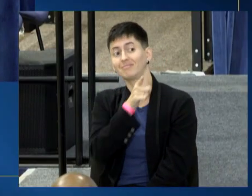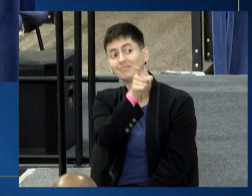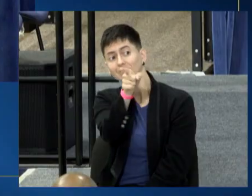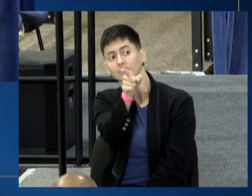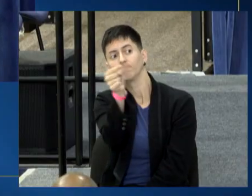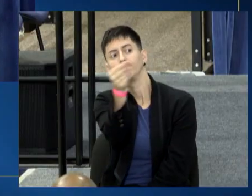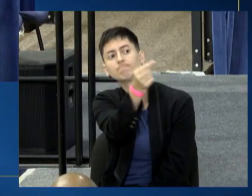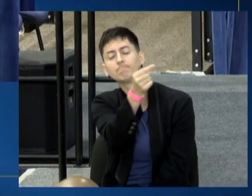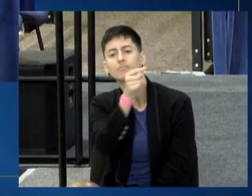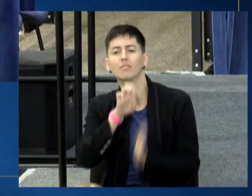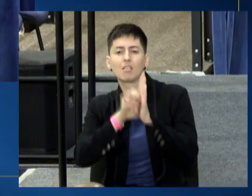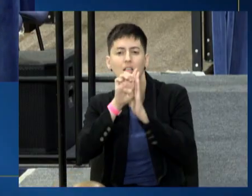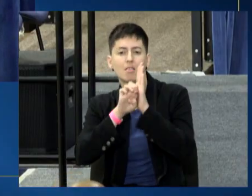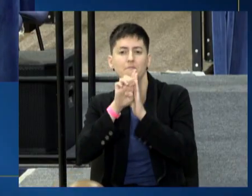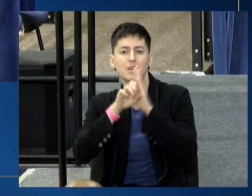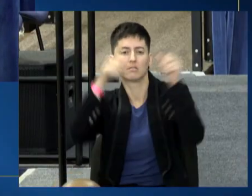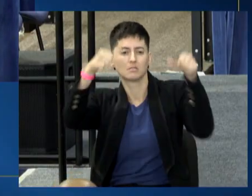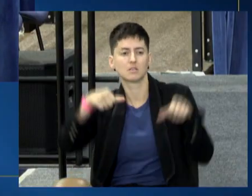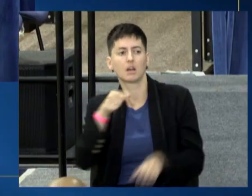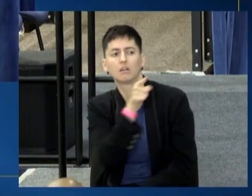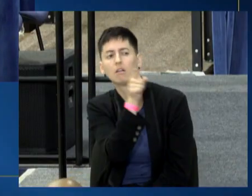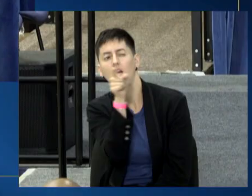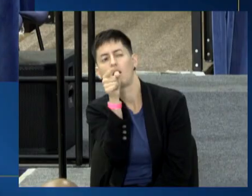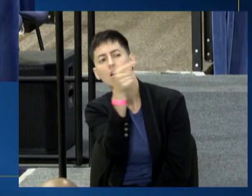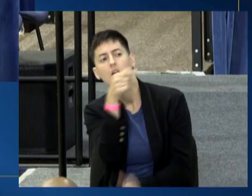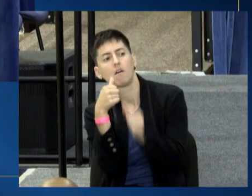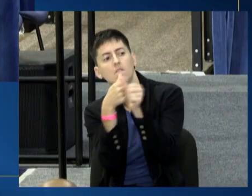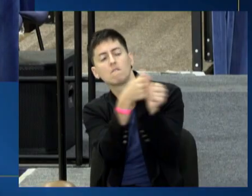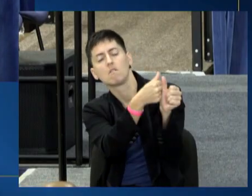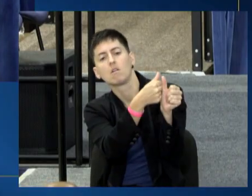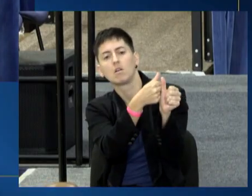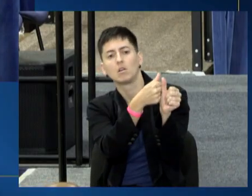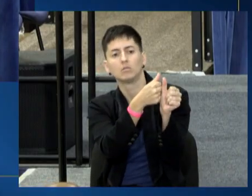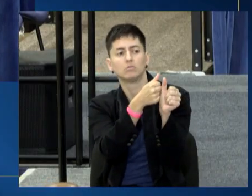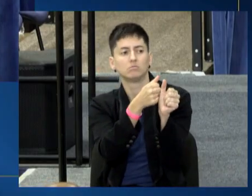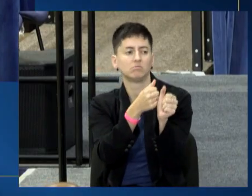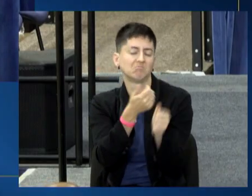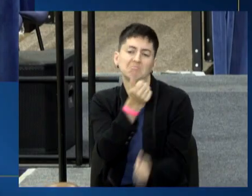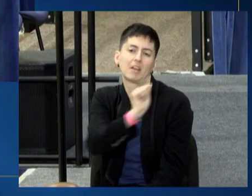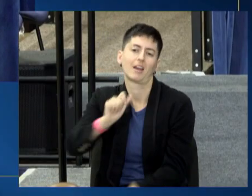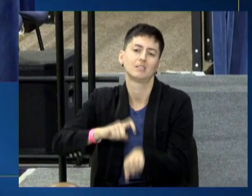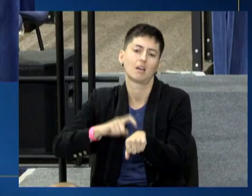you can find the restroom. Please, feel free to get up at any time and discreetly walk out.